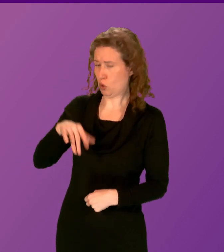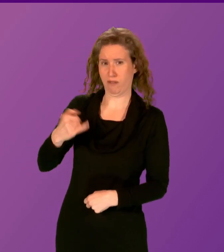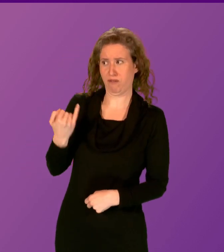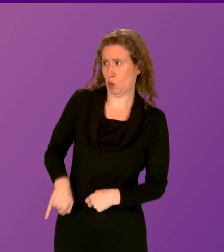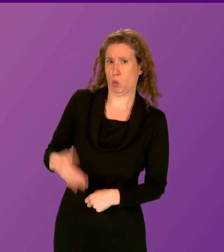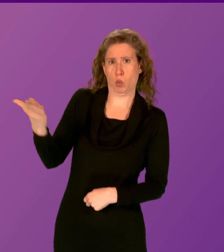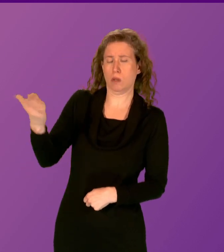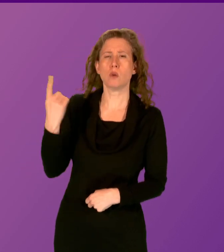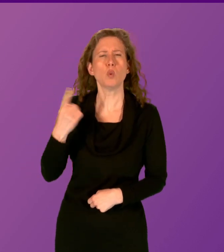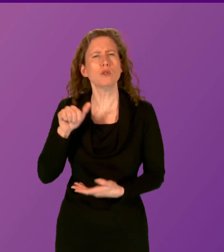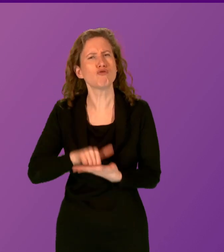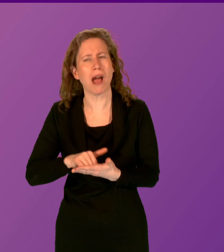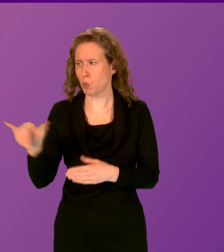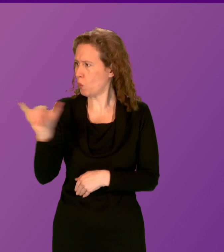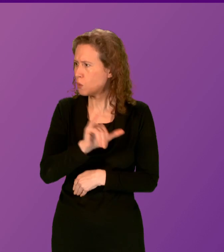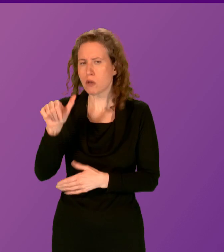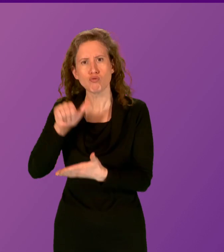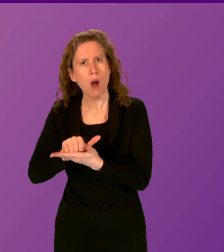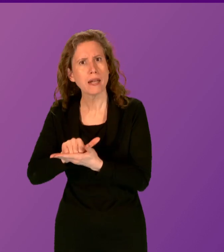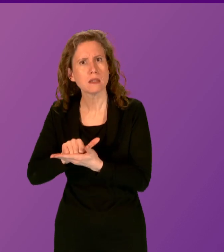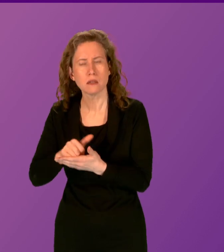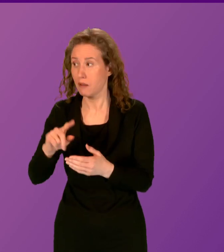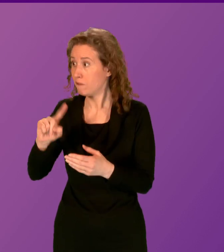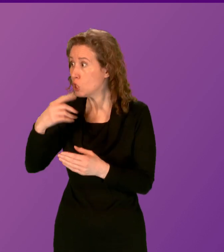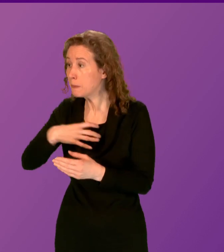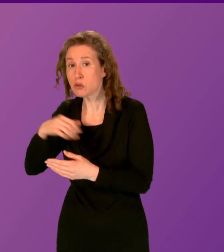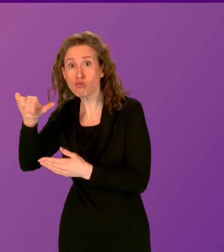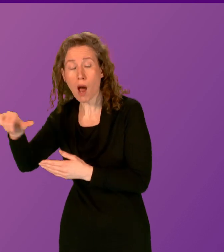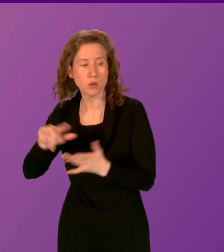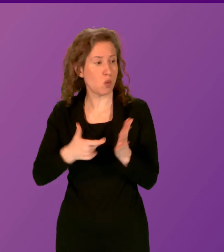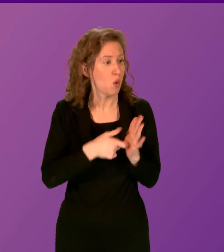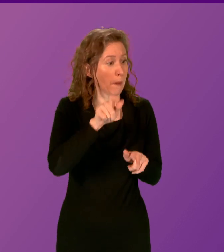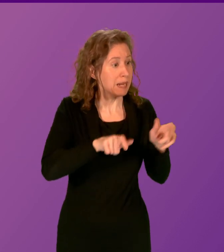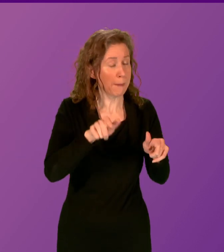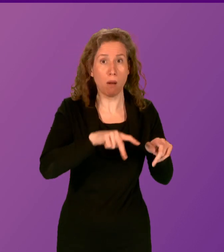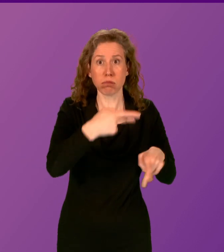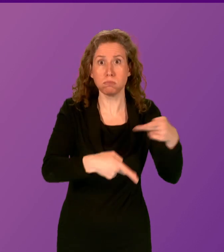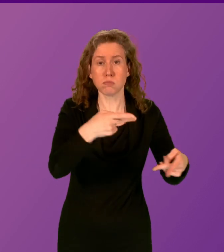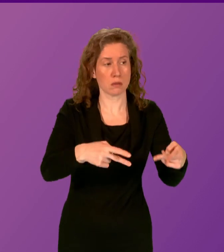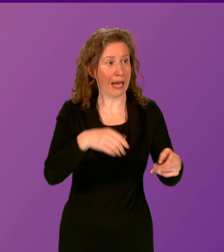Who is right? Is it the people who are impacted by drugs or the Minister for Drugs and Alcohol Policy?